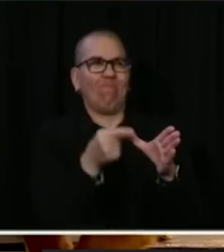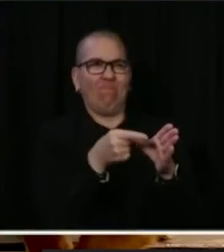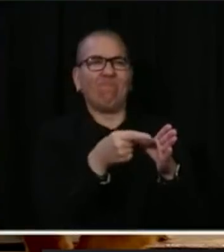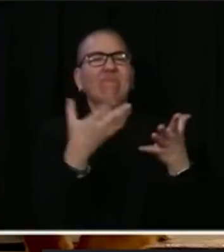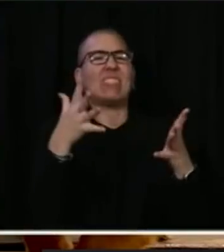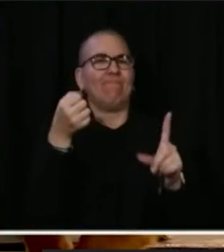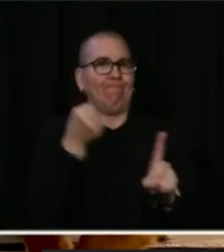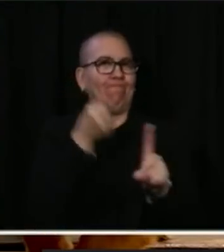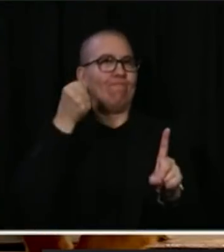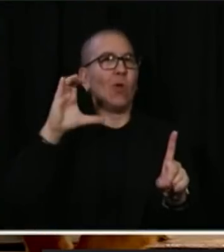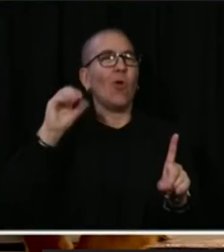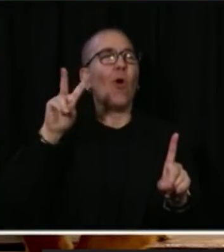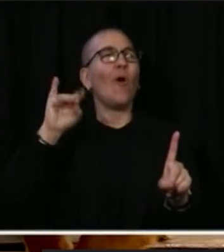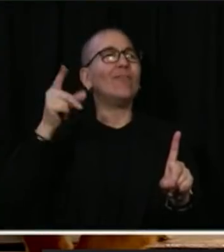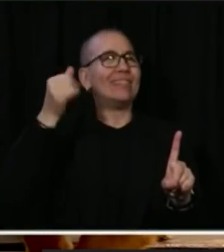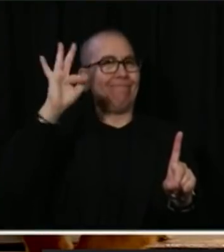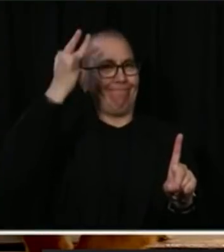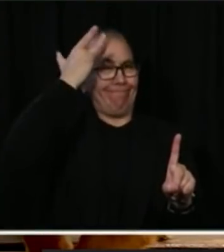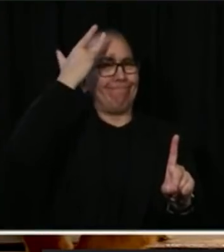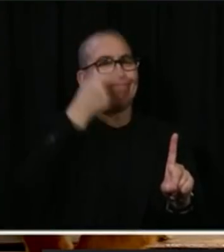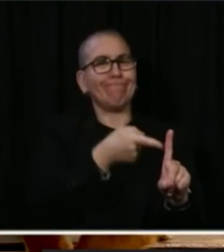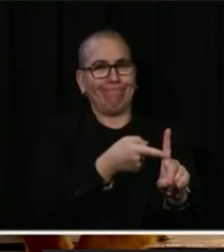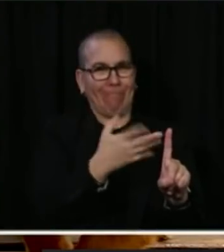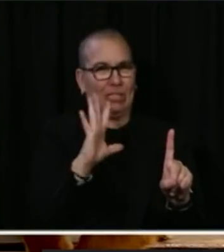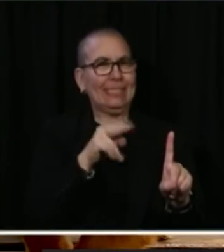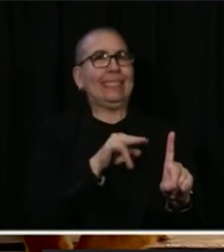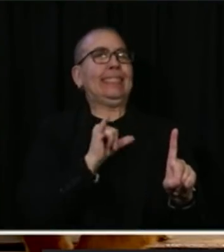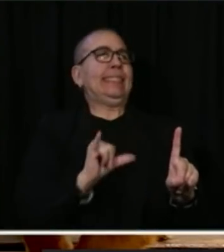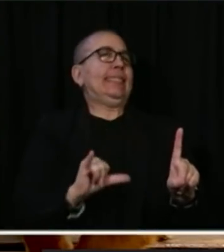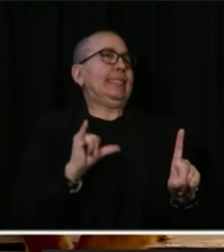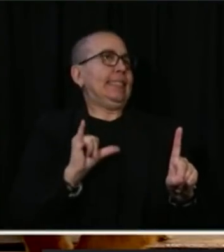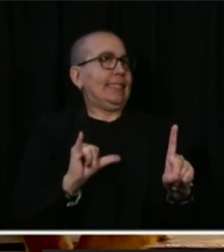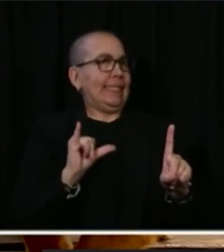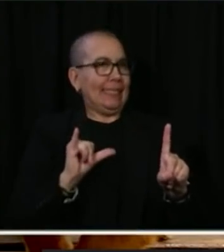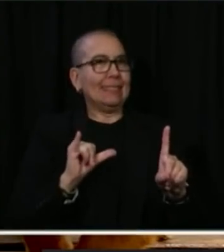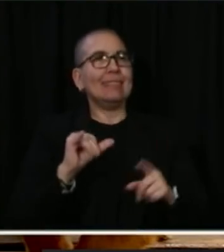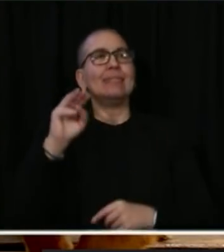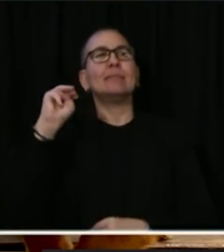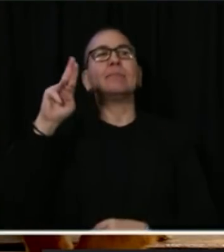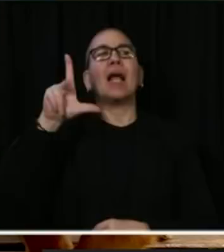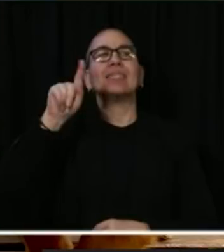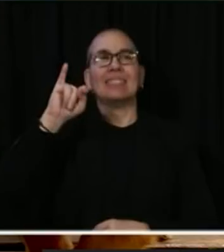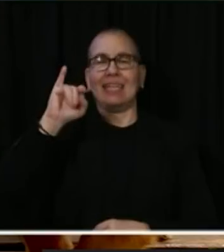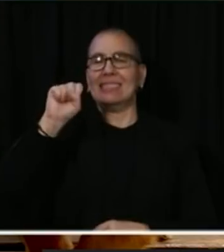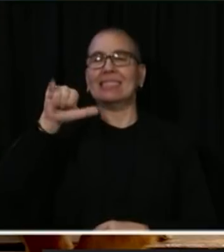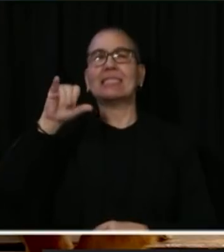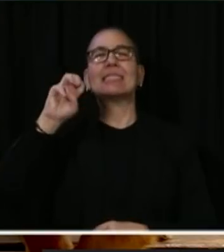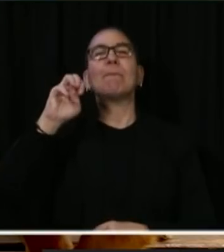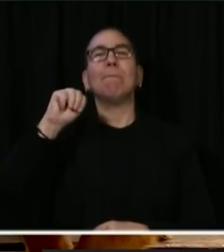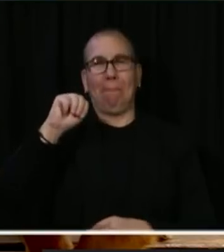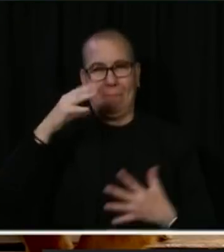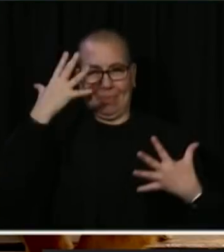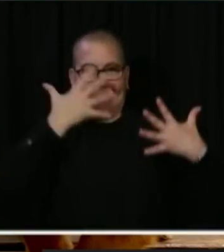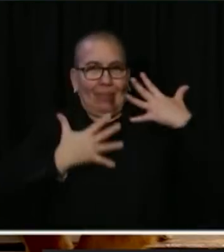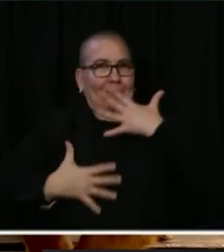TRAGEDY A WEEK AGO WHERE WE LOST A BEAUTIFUL LITTLE FIRST GRADER IN THIS. WHILE RARE, IT STILL HAPPENS